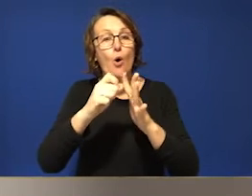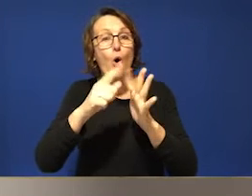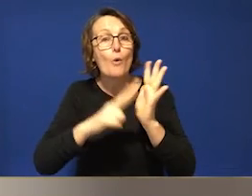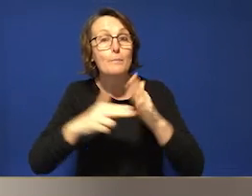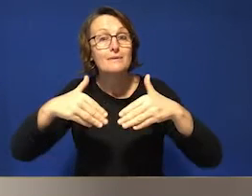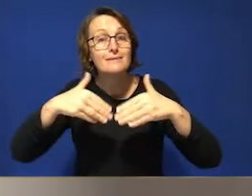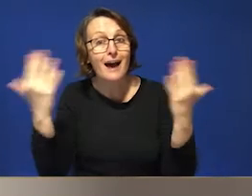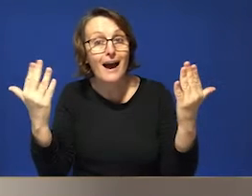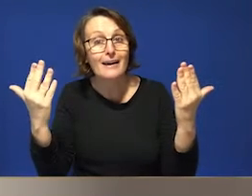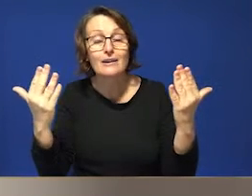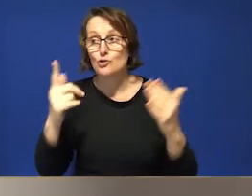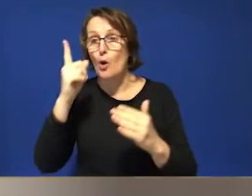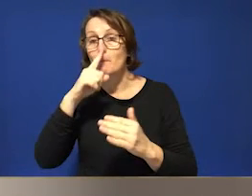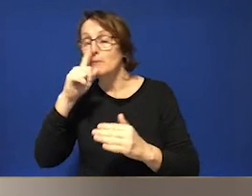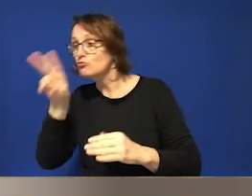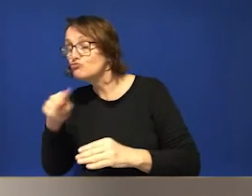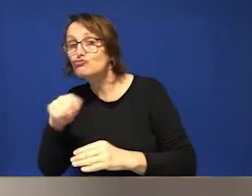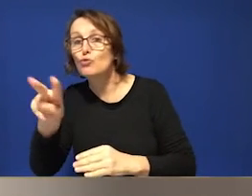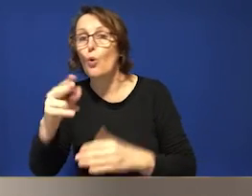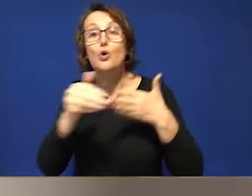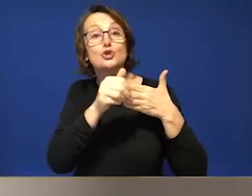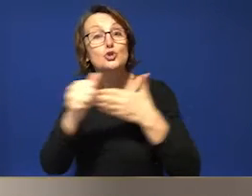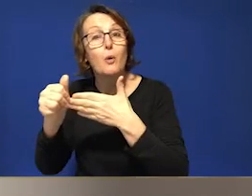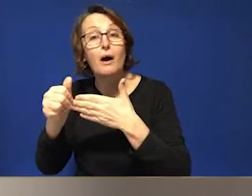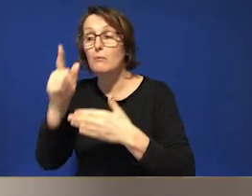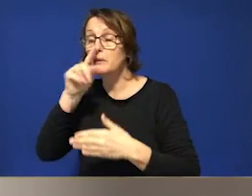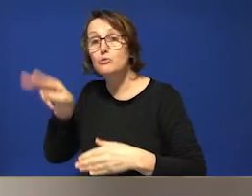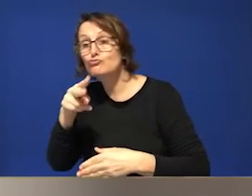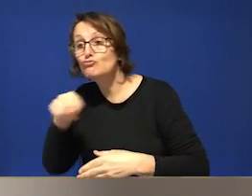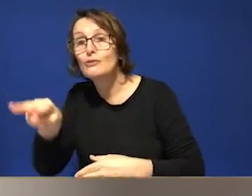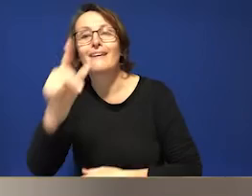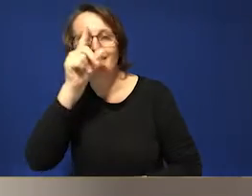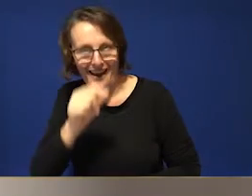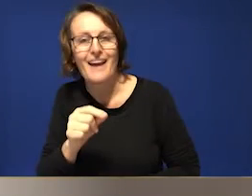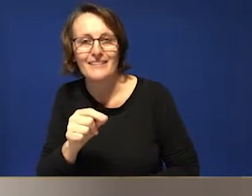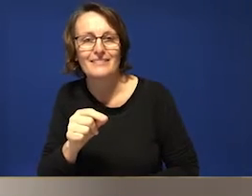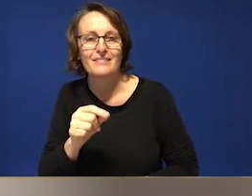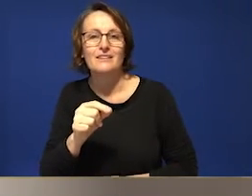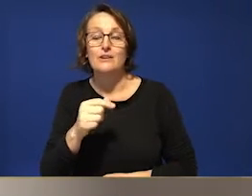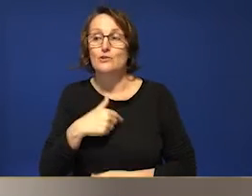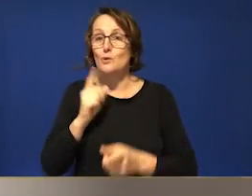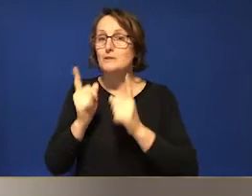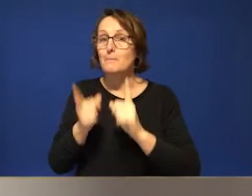And they're very conscious about this is a legacy project that's signed by the people of Victoria and therefore they ought to be able to see it.